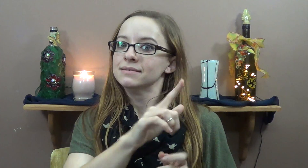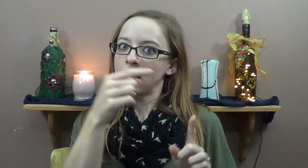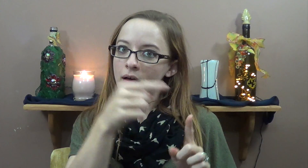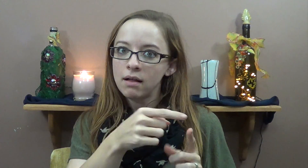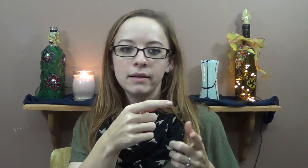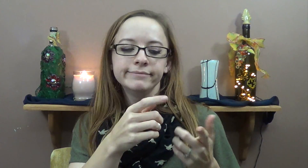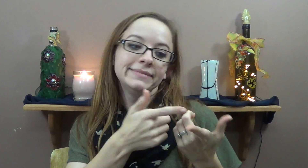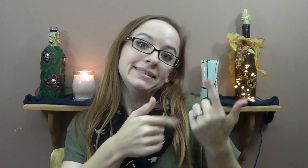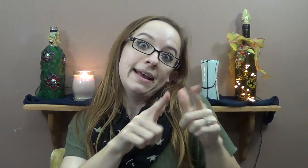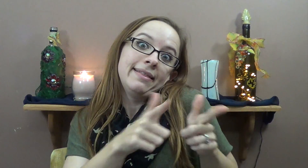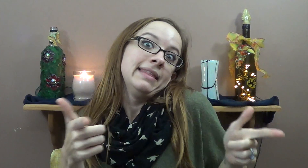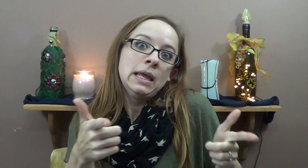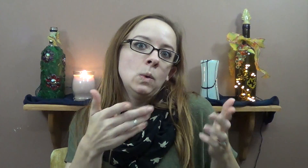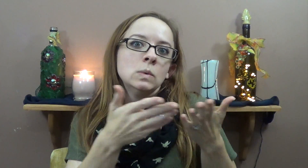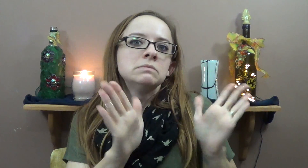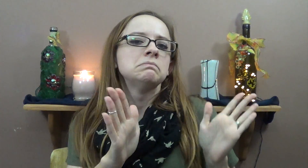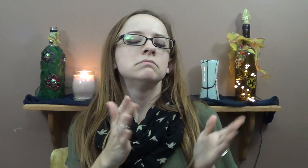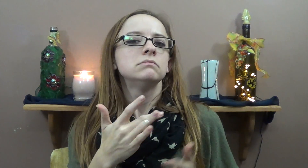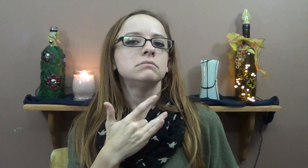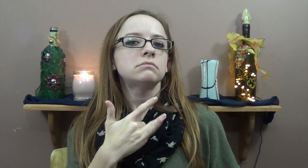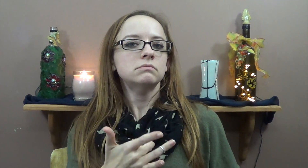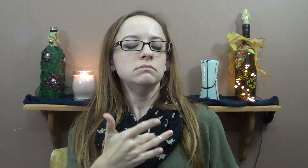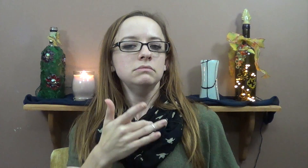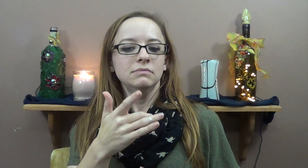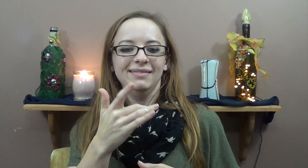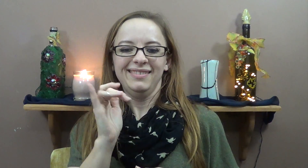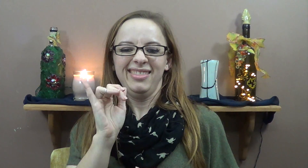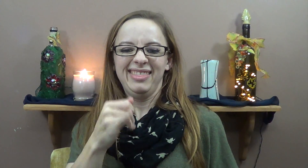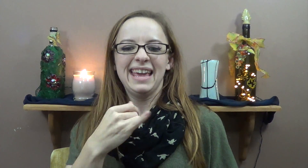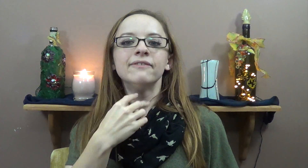So you know going to sign langauge, ASL, umm